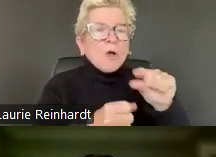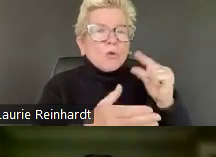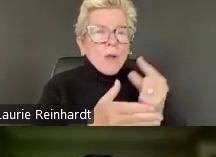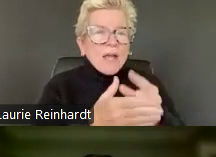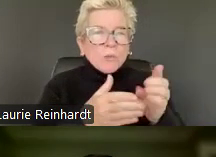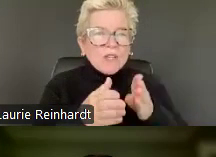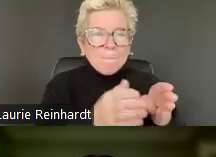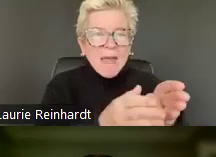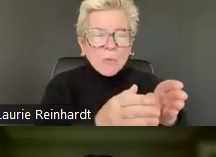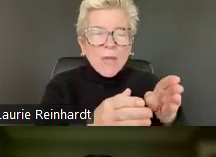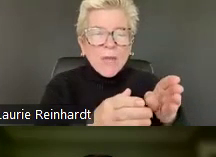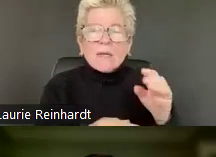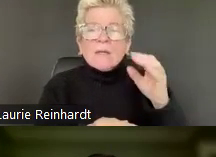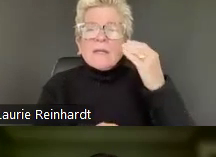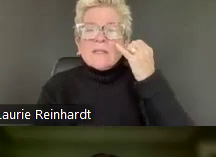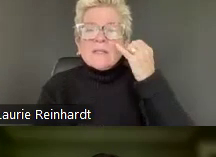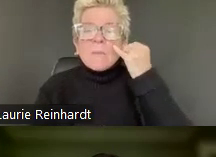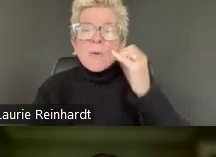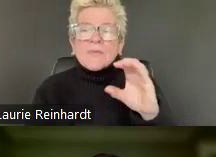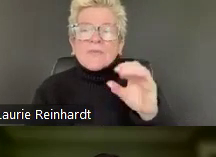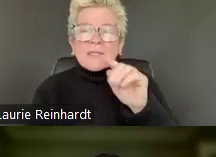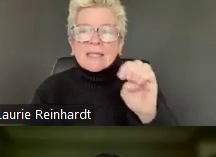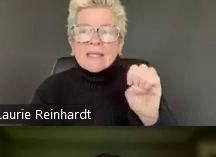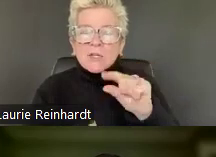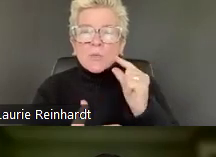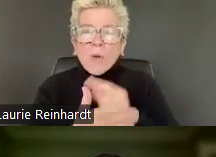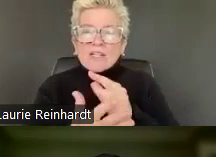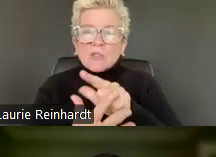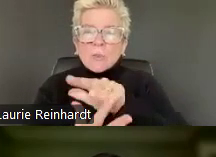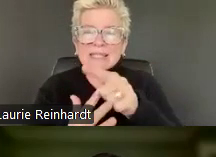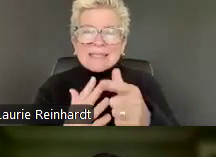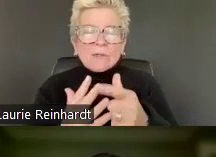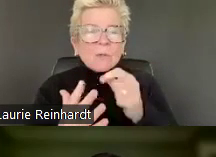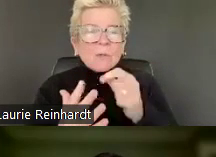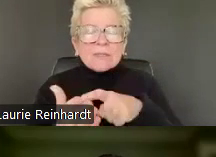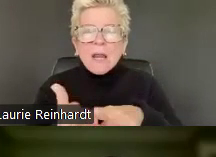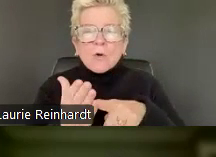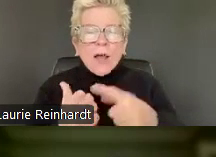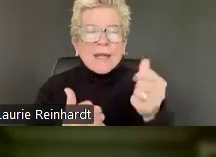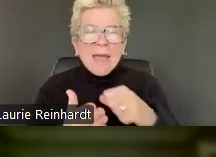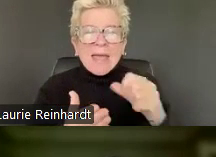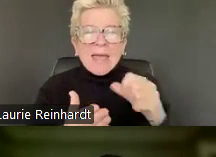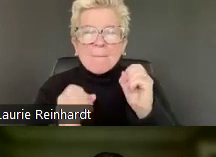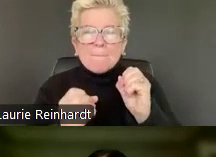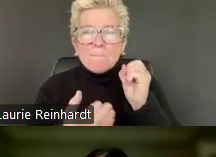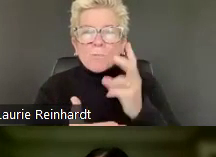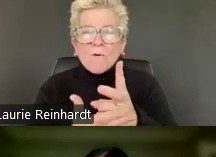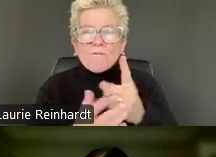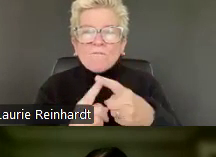doing a CTE graduation sequence, it does not require any approval from the OSPI office and